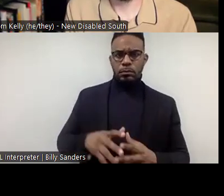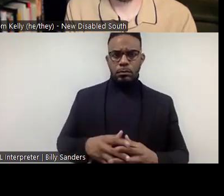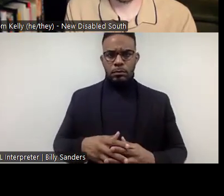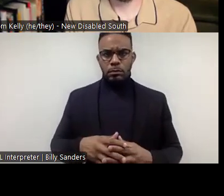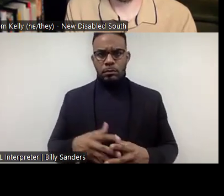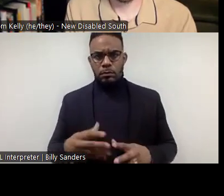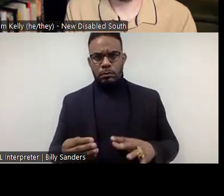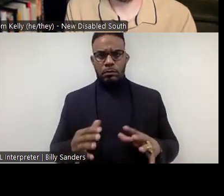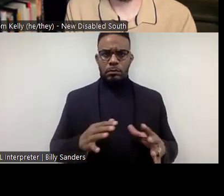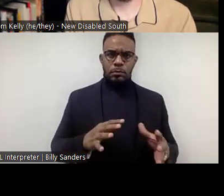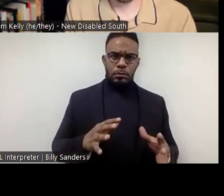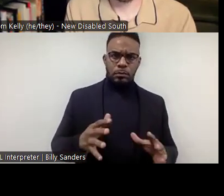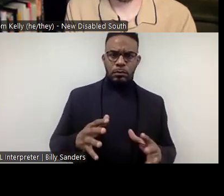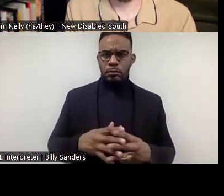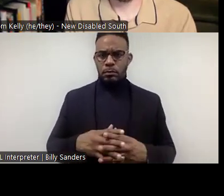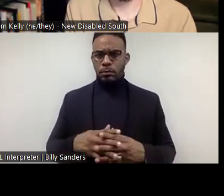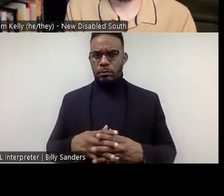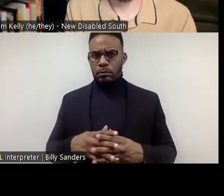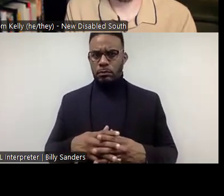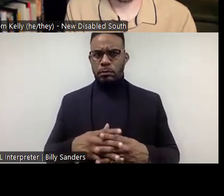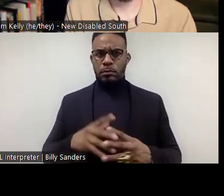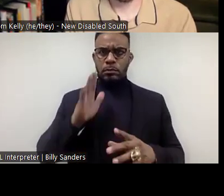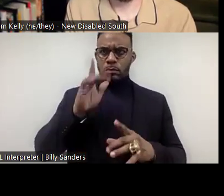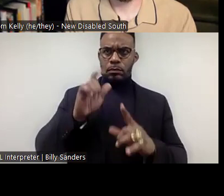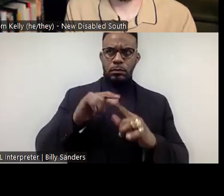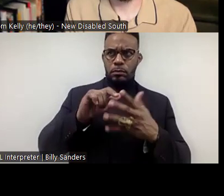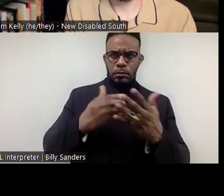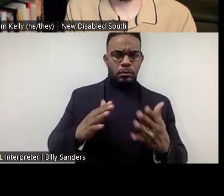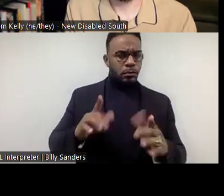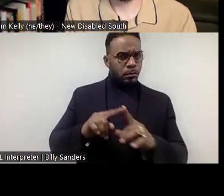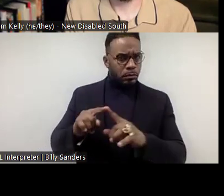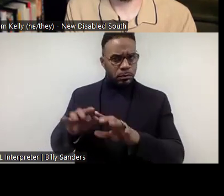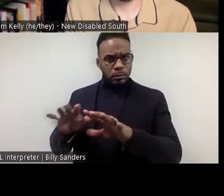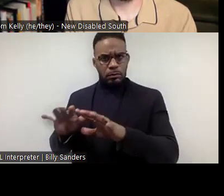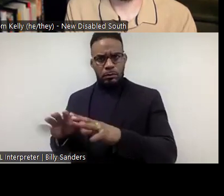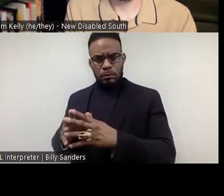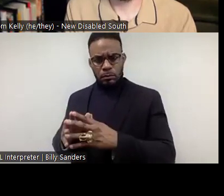So yeah, you're right, it's been around. But you know,